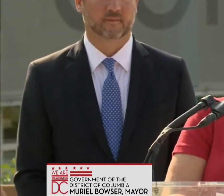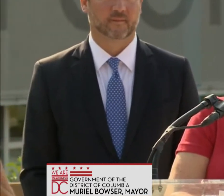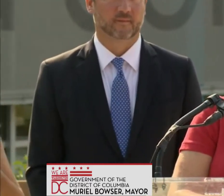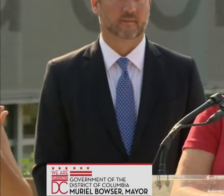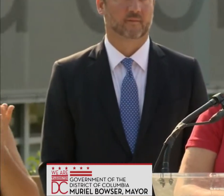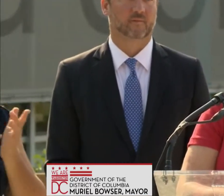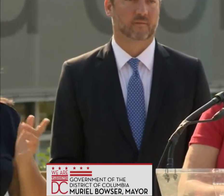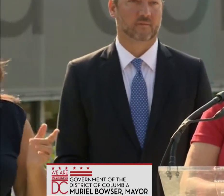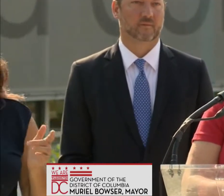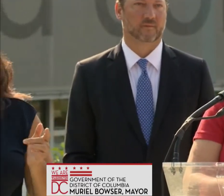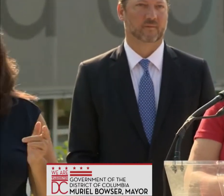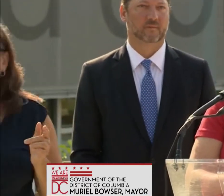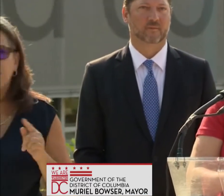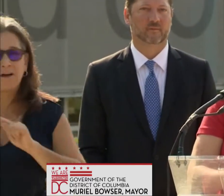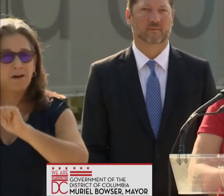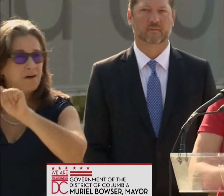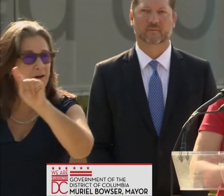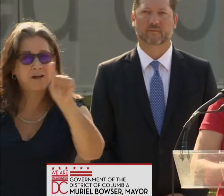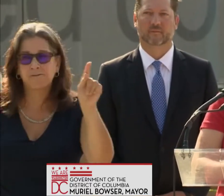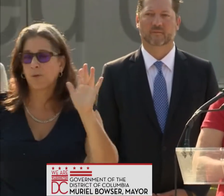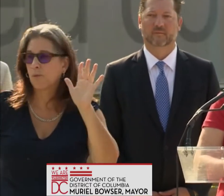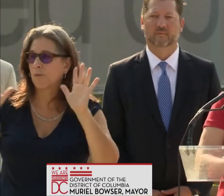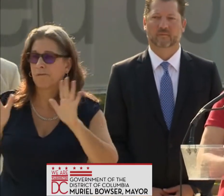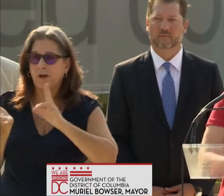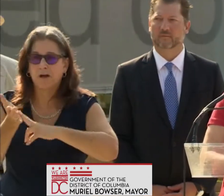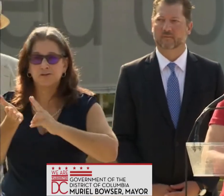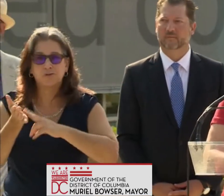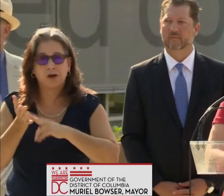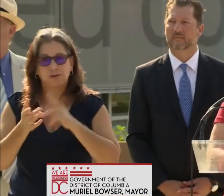contractors that work on this project I can tell you because I met most of them